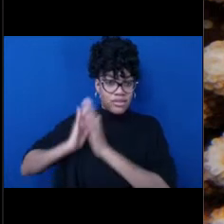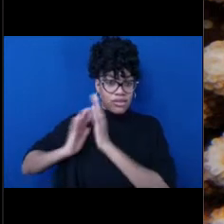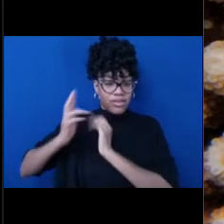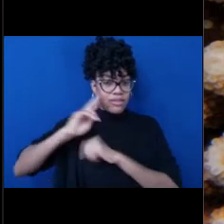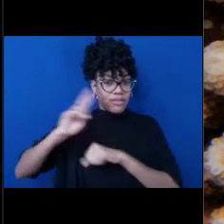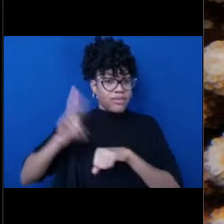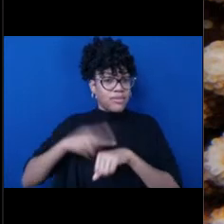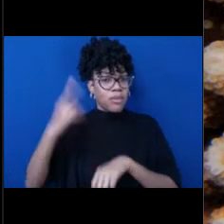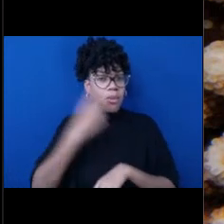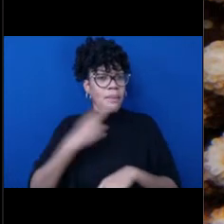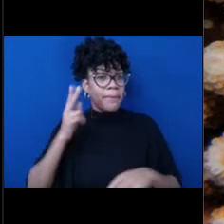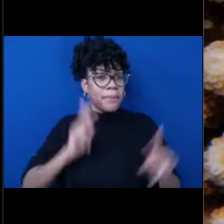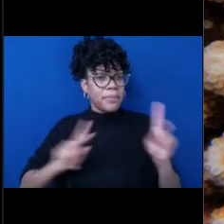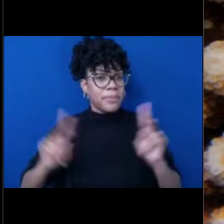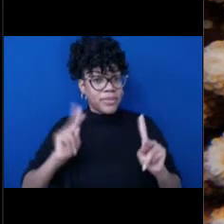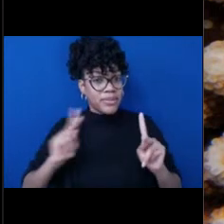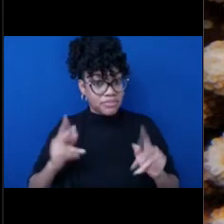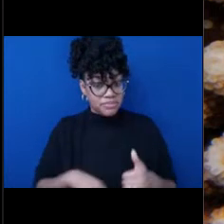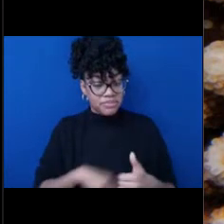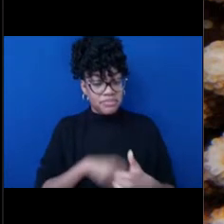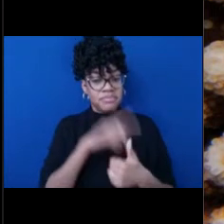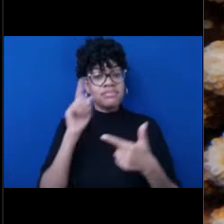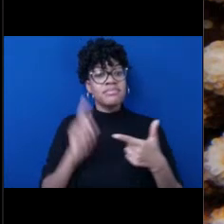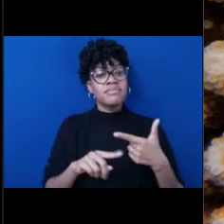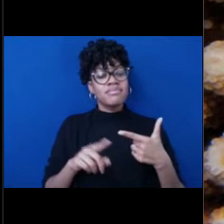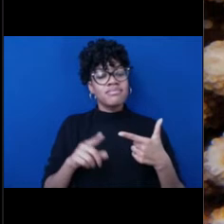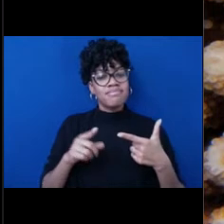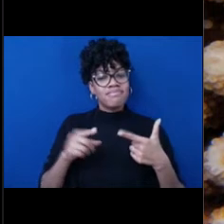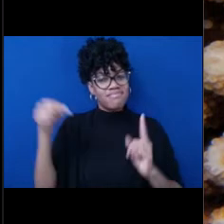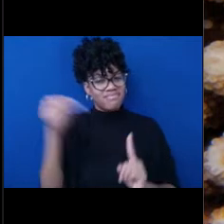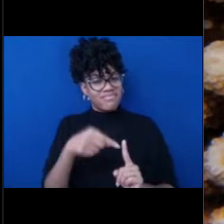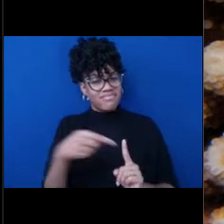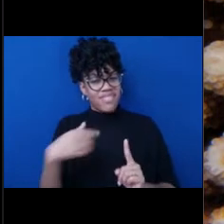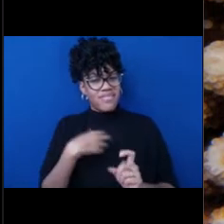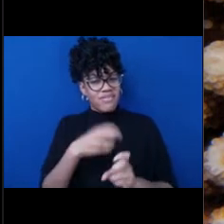We also know that they have a hard shell-like skeleton